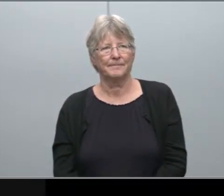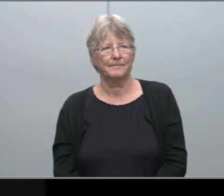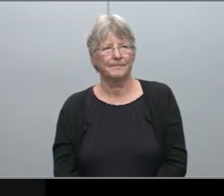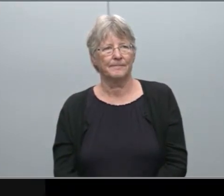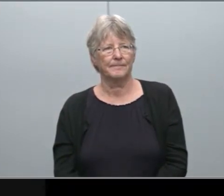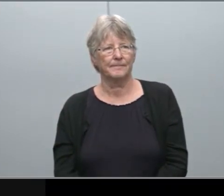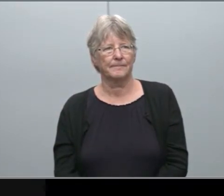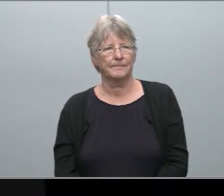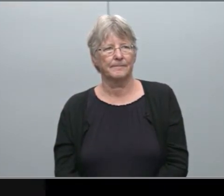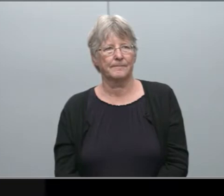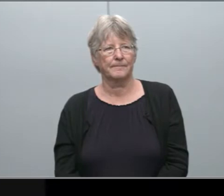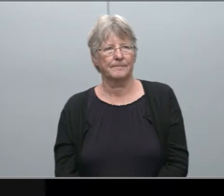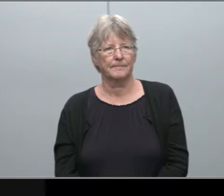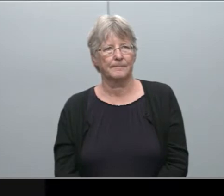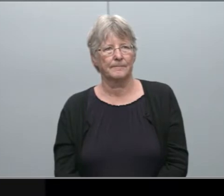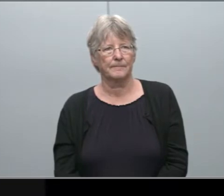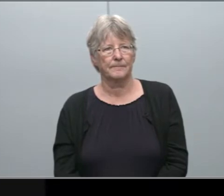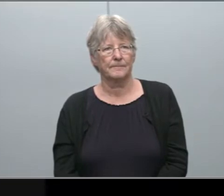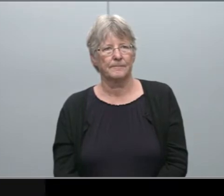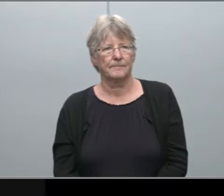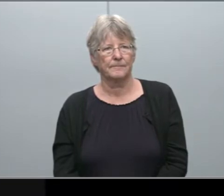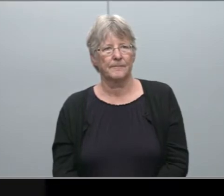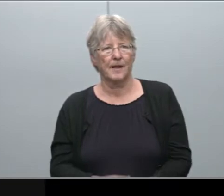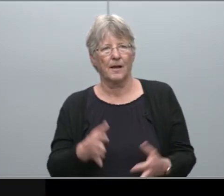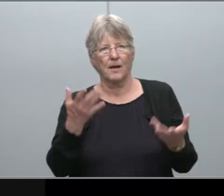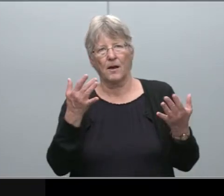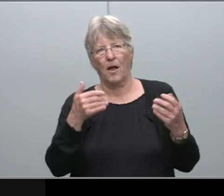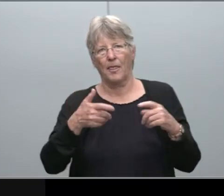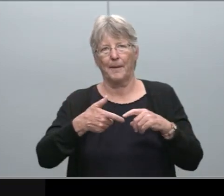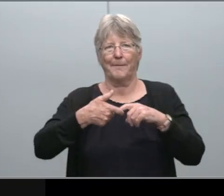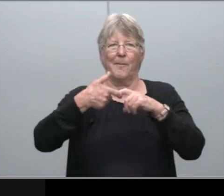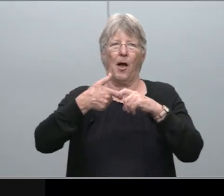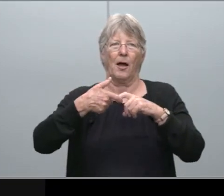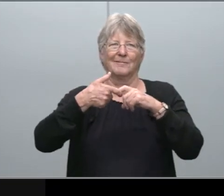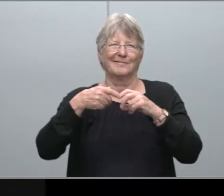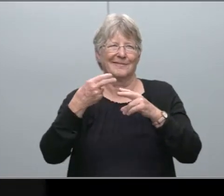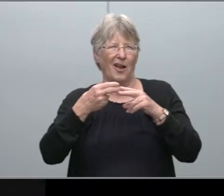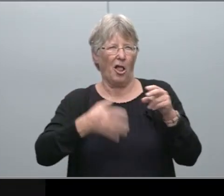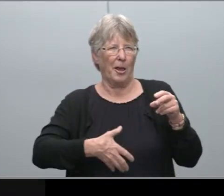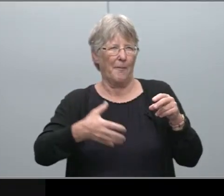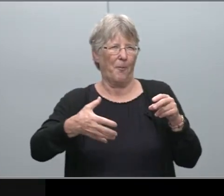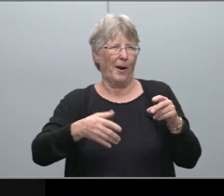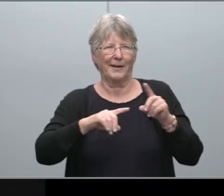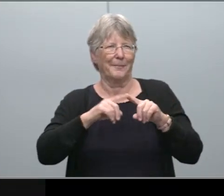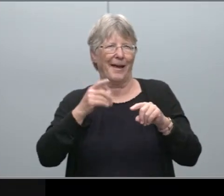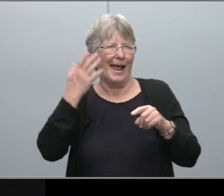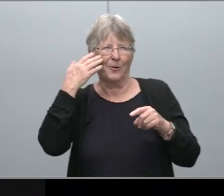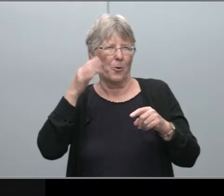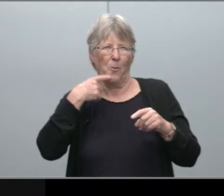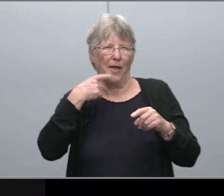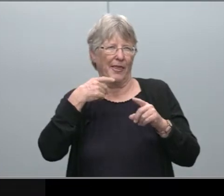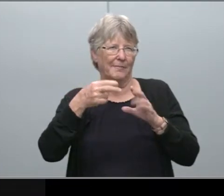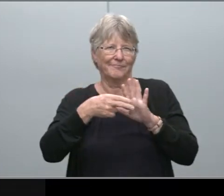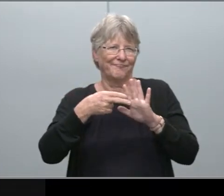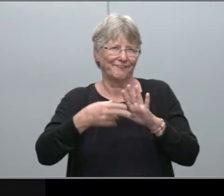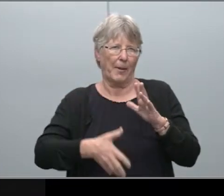and you participated actively and that your voices were lifted through not only the Thought Exchange, but through the chat.